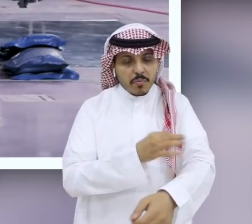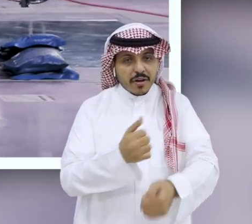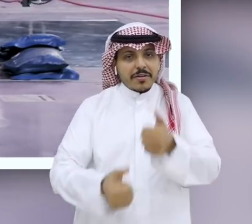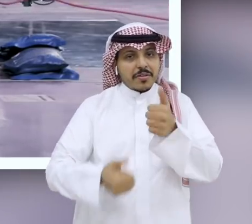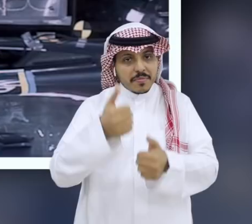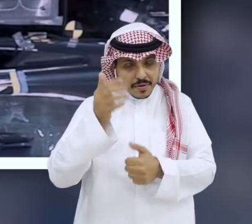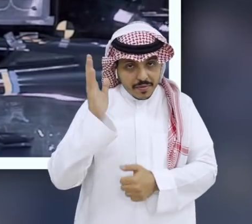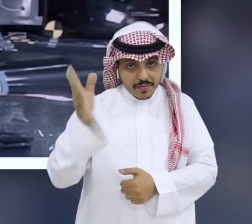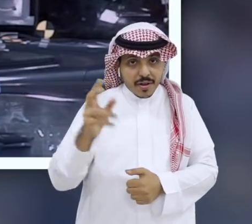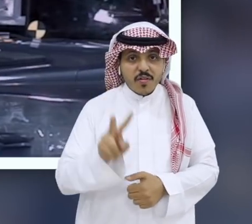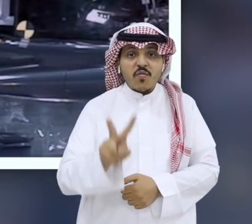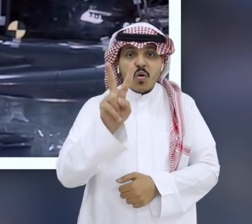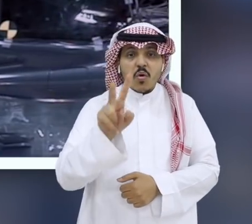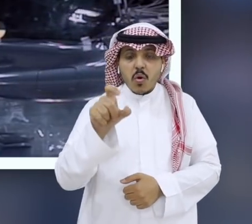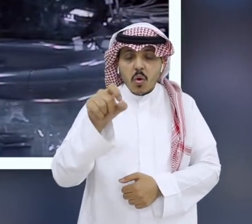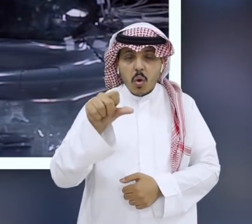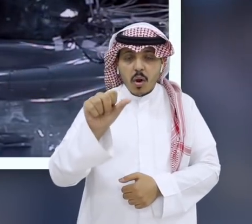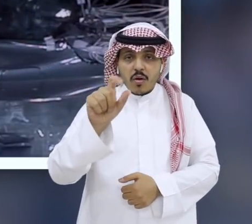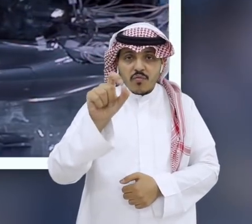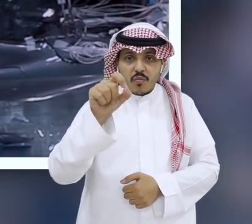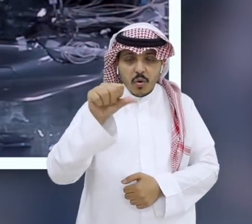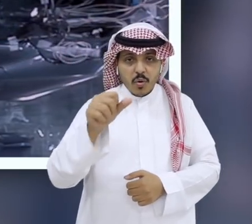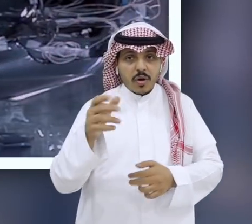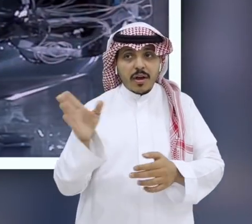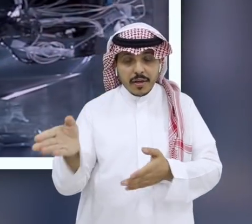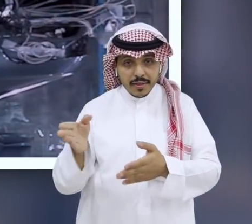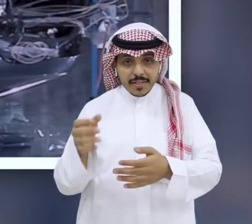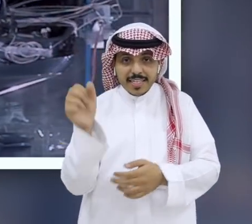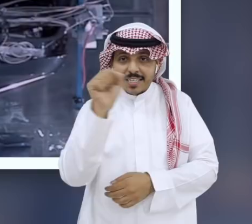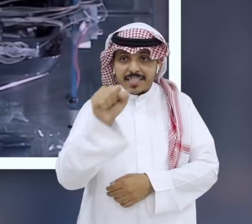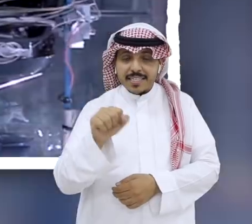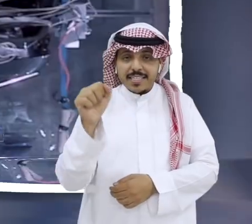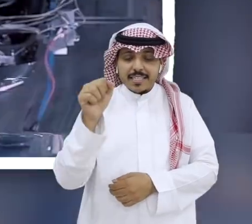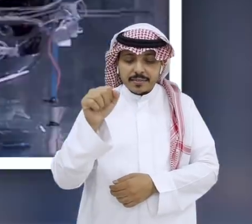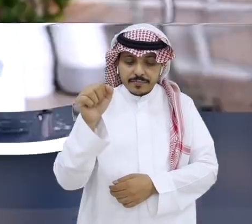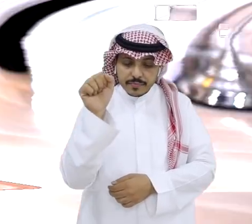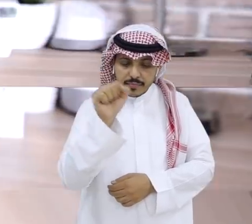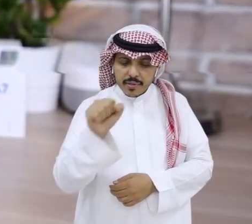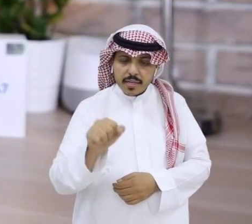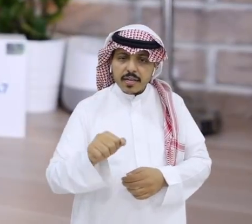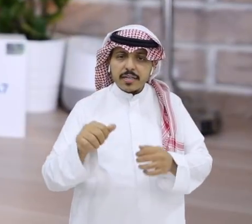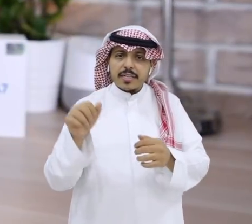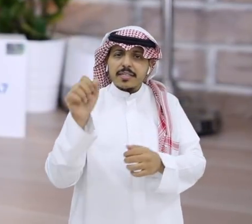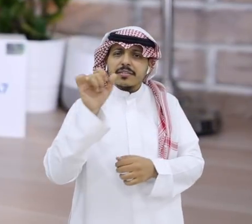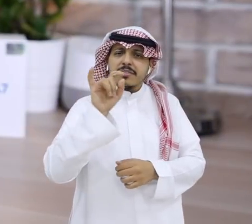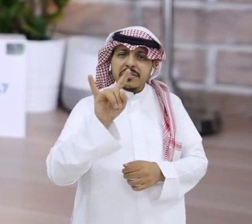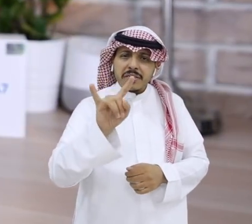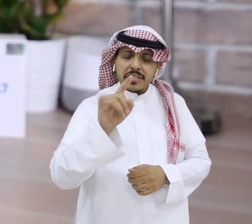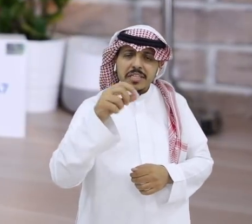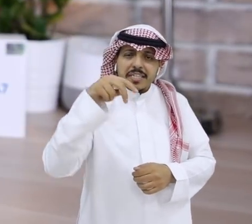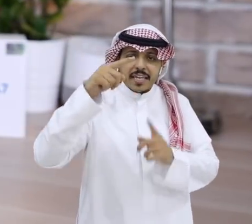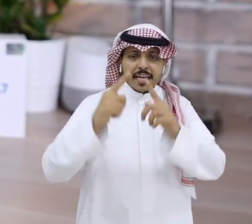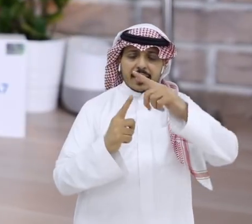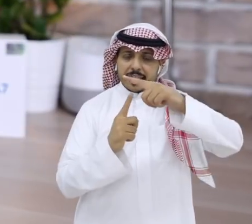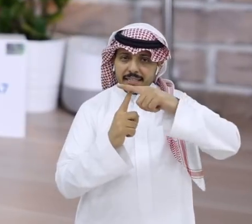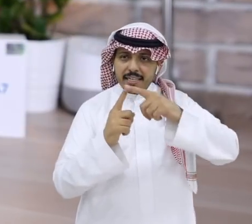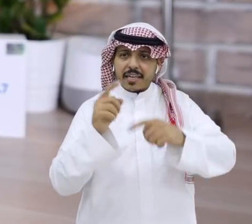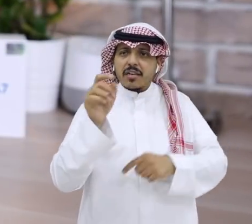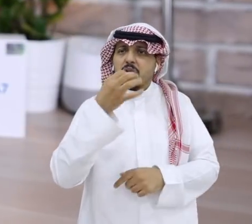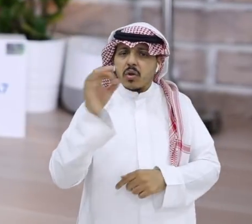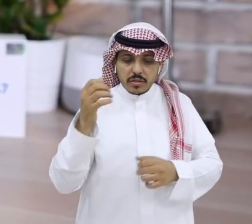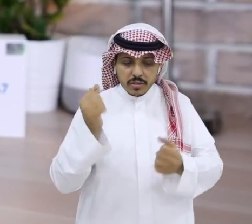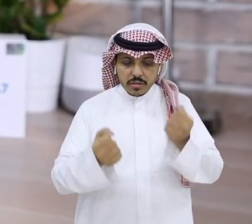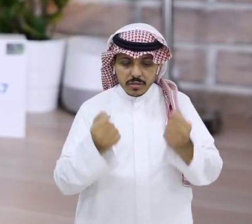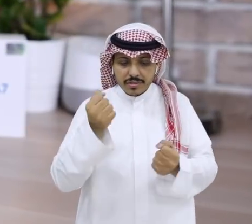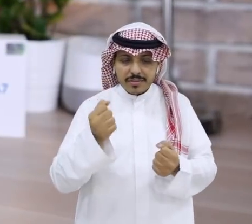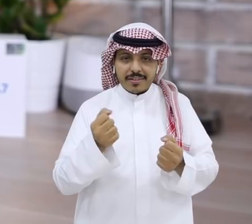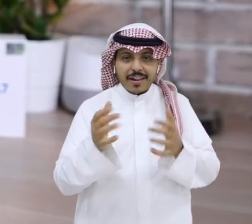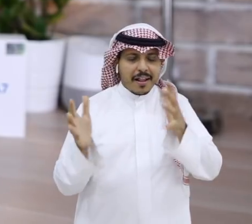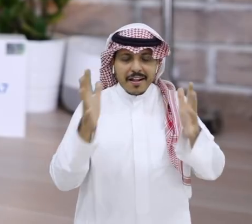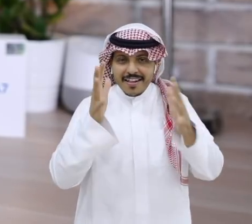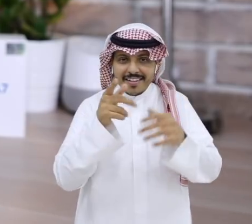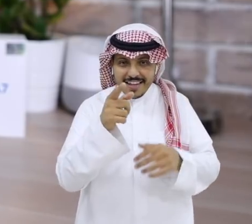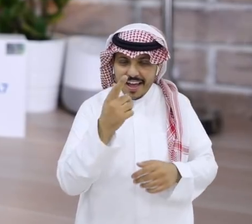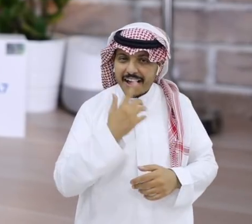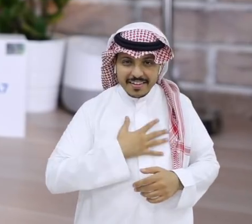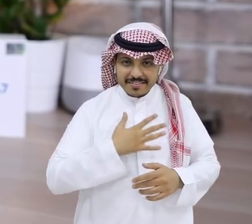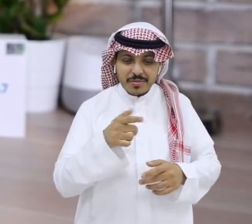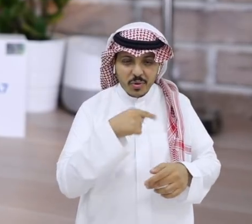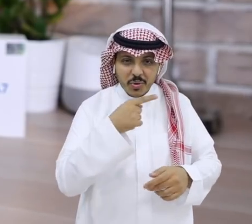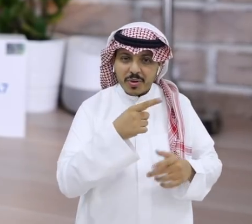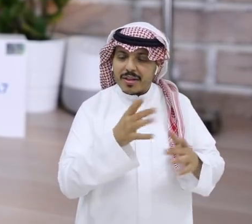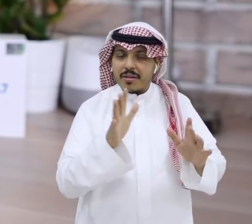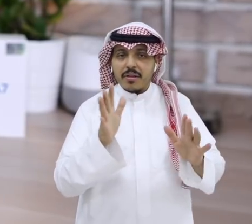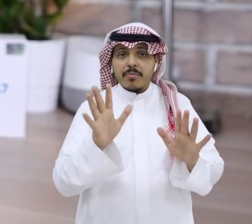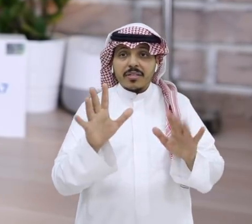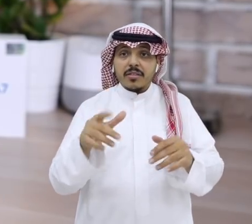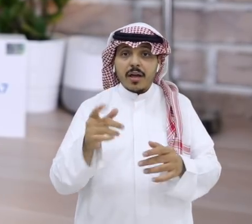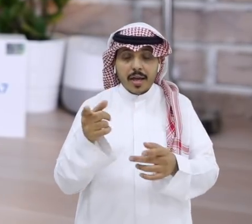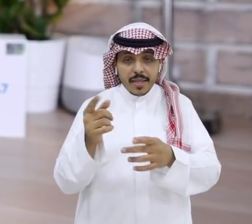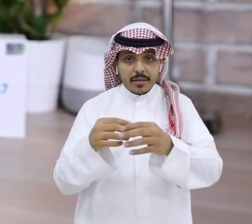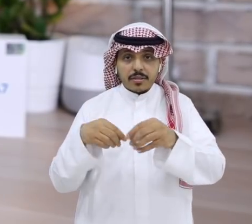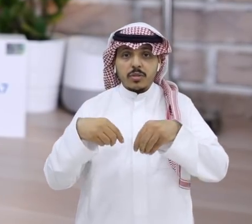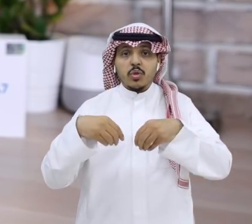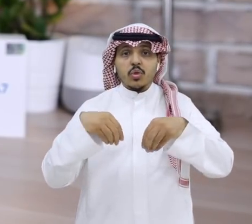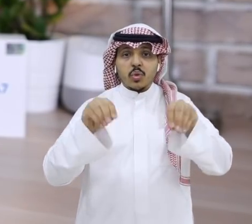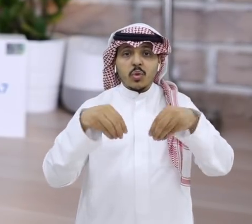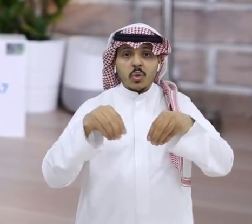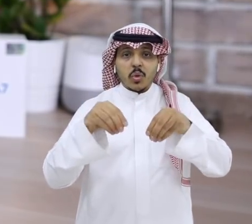Let me remind you that also Volvo opened a factory to produce S60 and T8 in USA to get a market share in the US market.